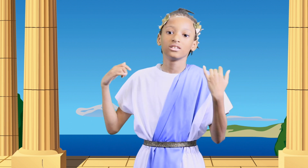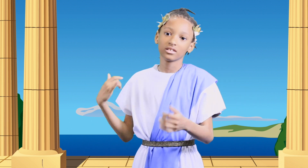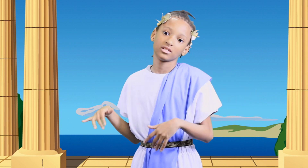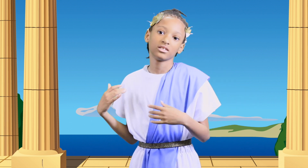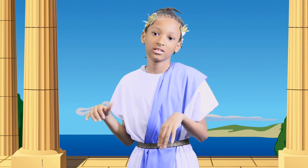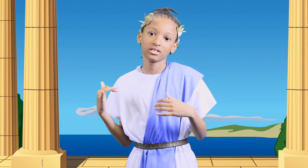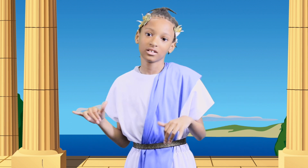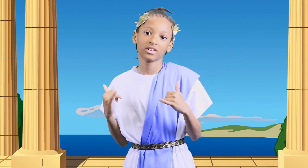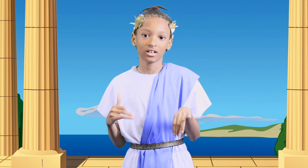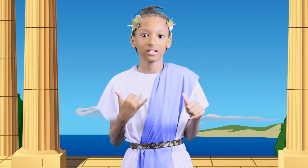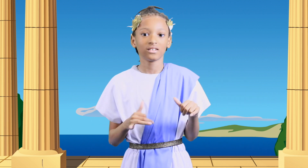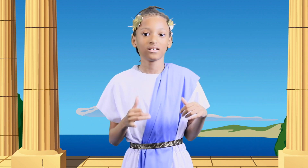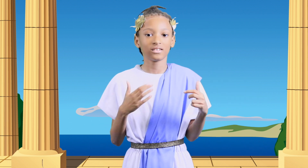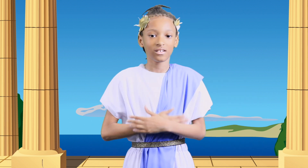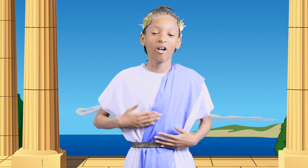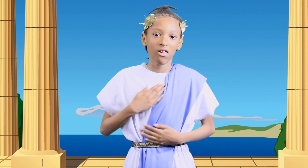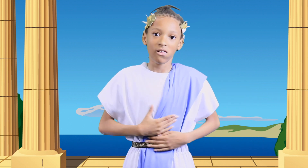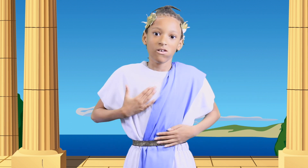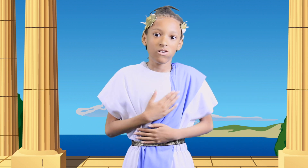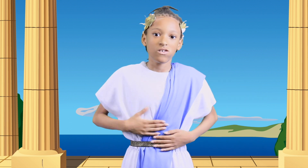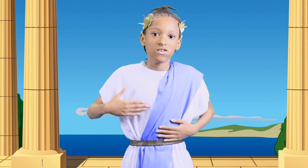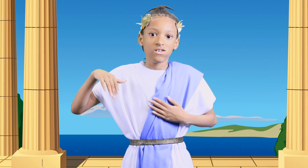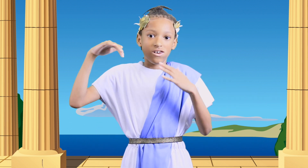They played together. They enjoyed being with each other.